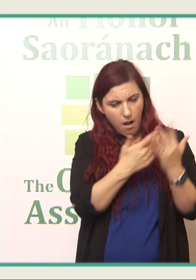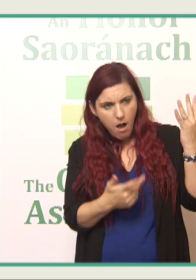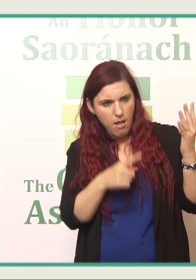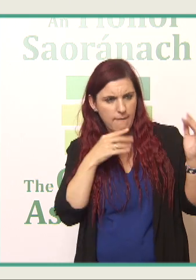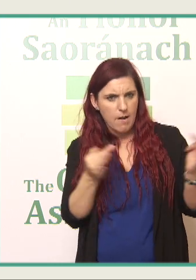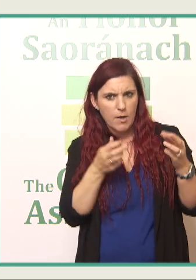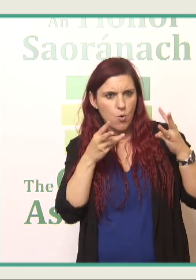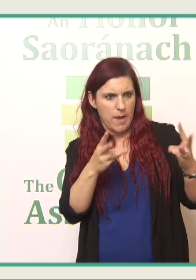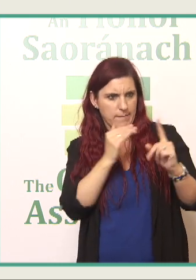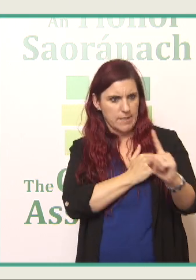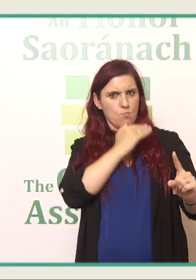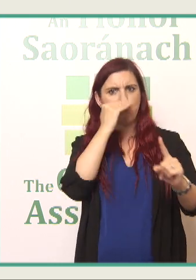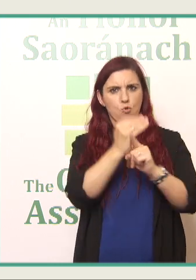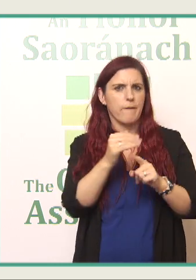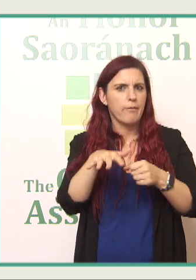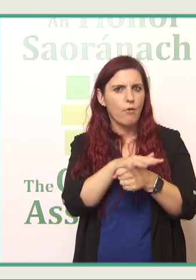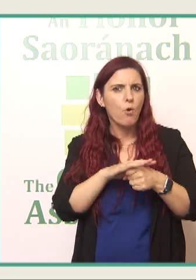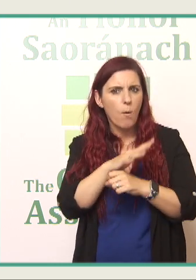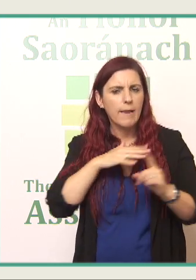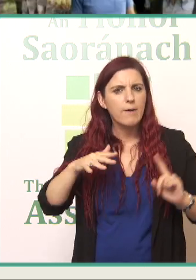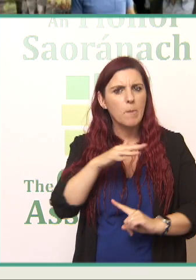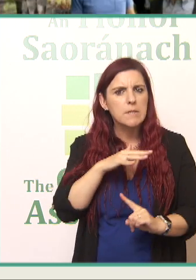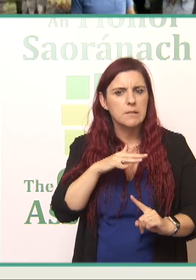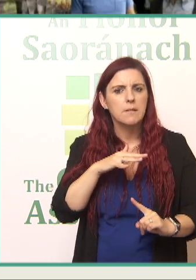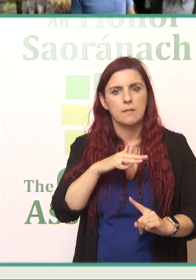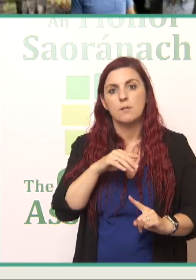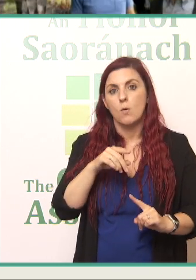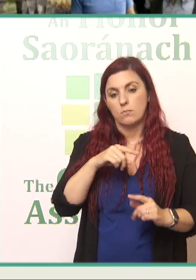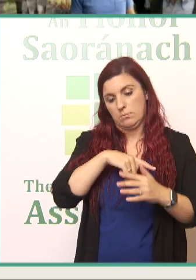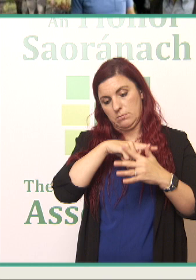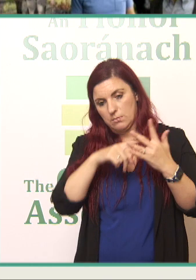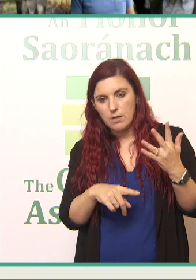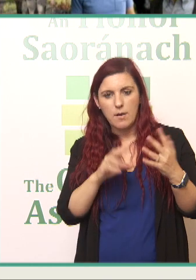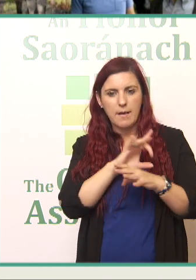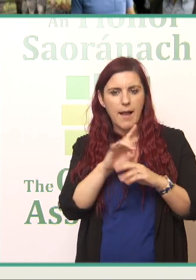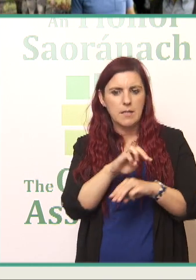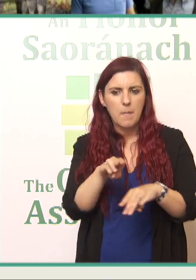that enhances their local farmed environment so these are the type of people who day in day out